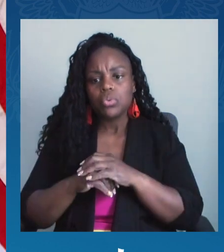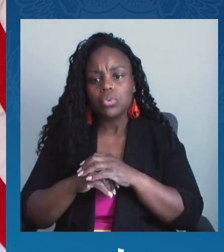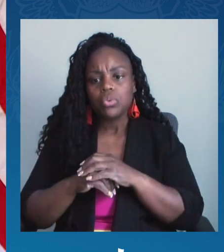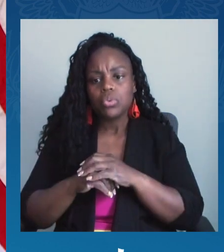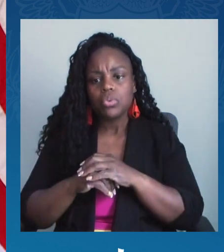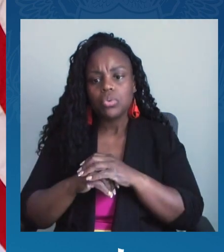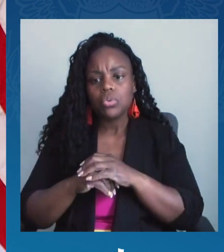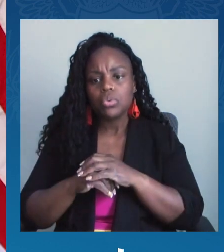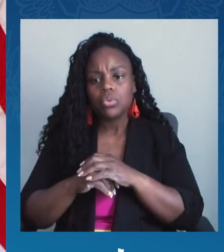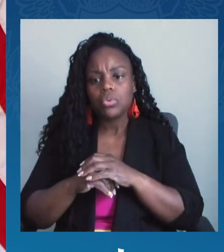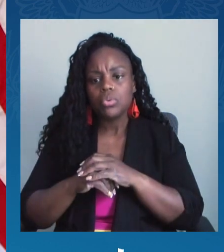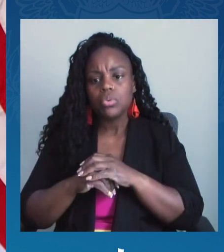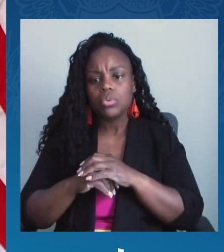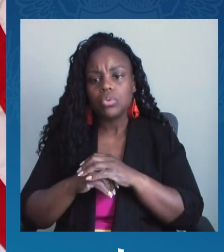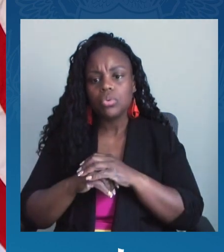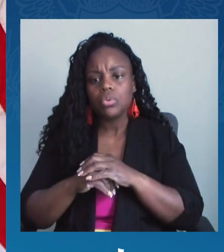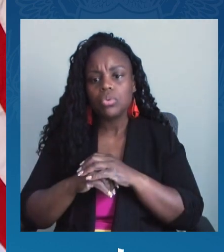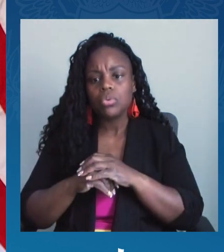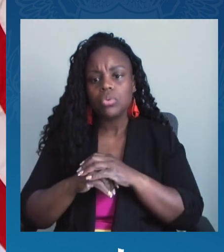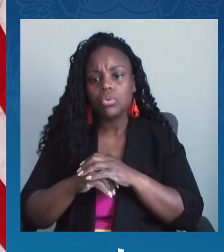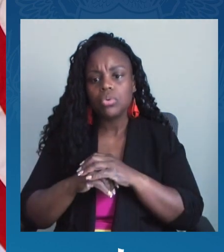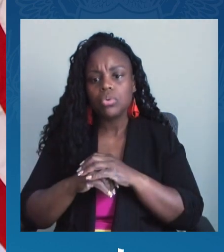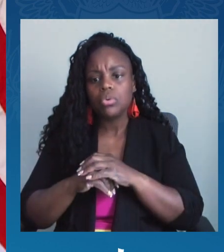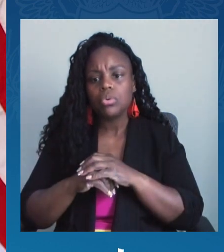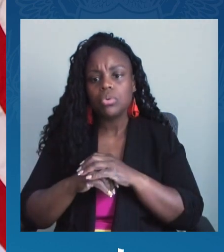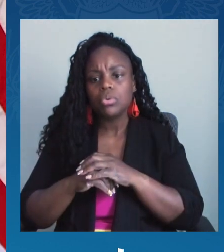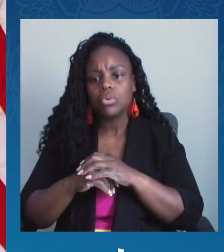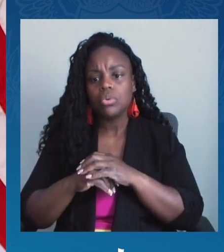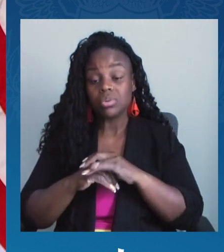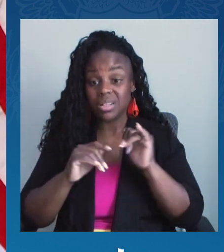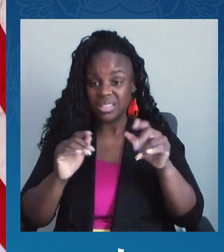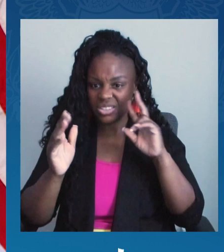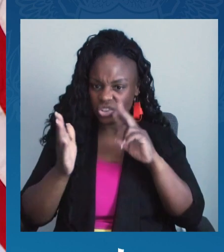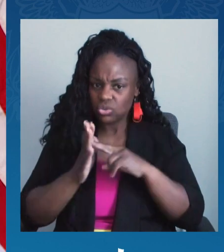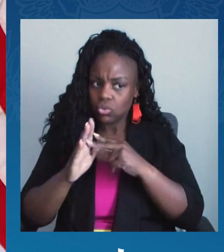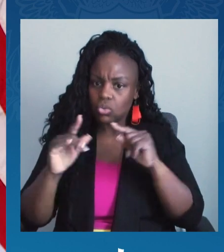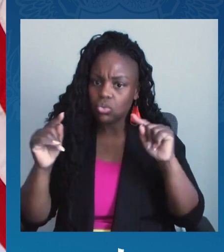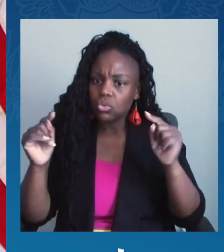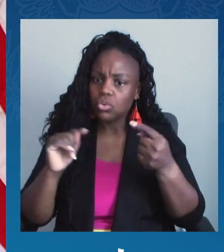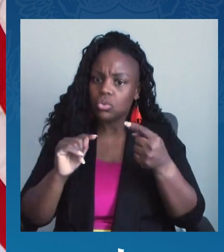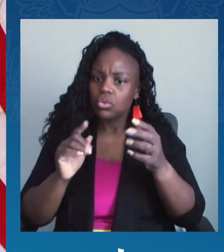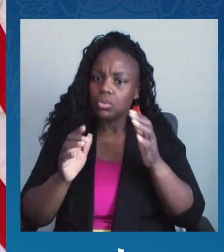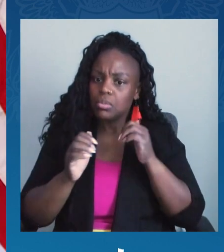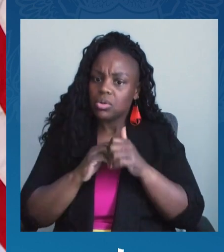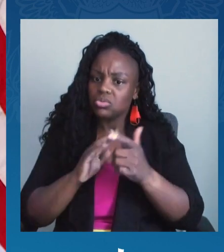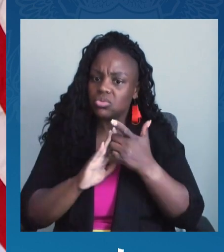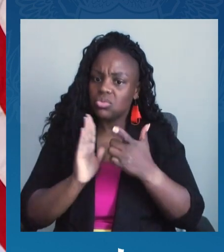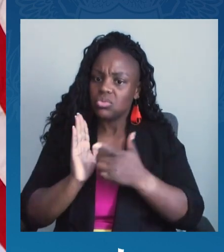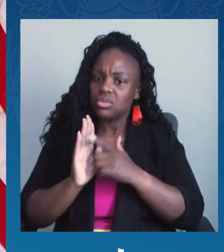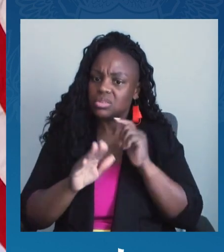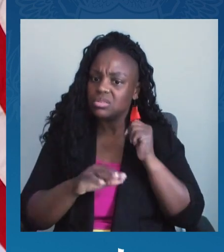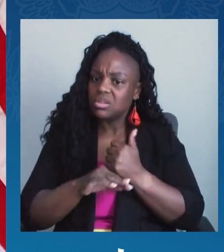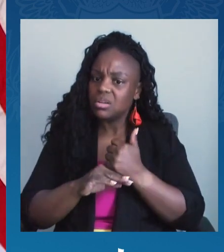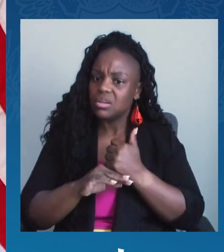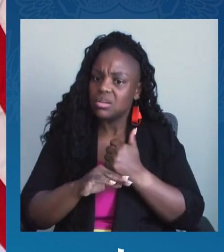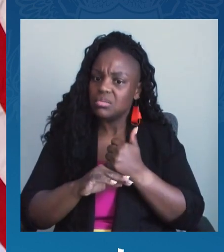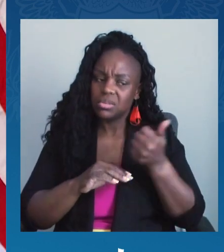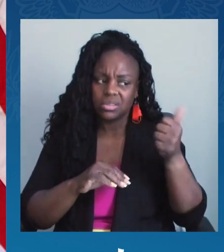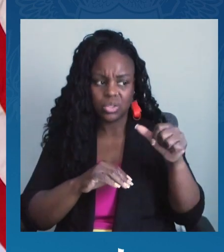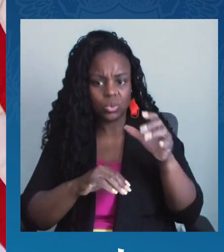Intended to harm when you pass laws that deny a woman a right to make decisions about her body.